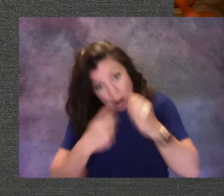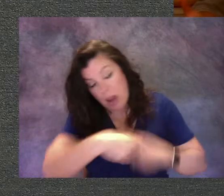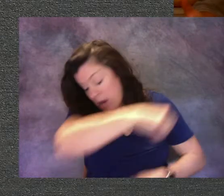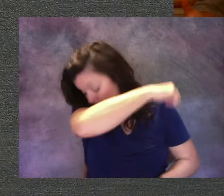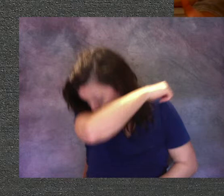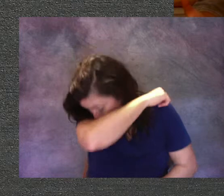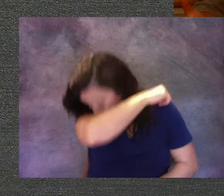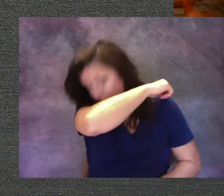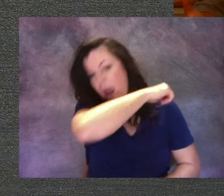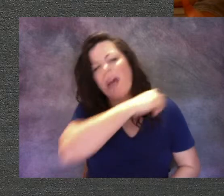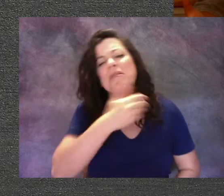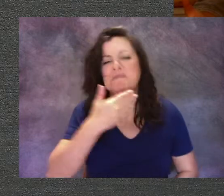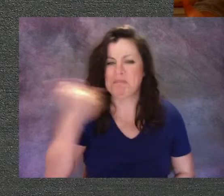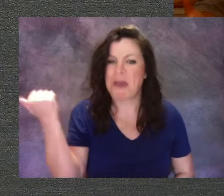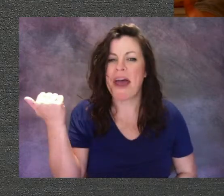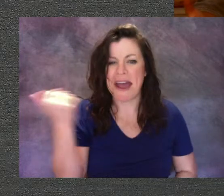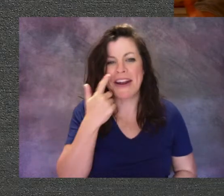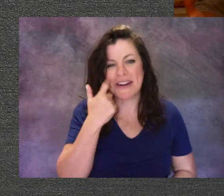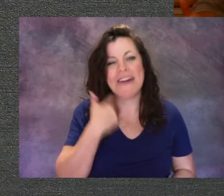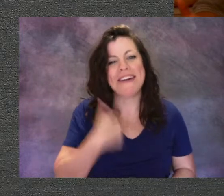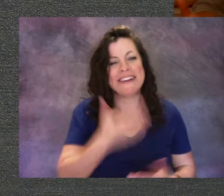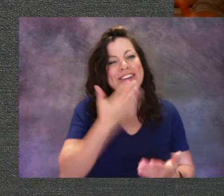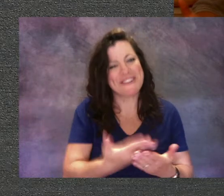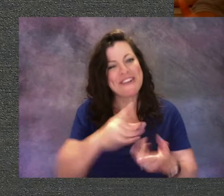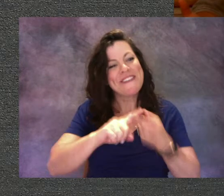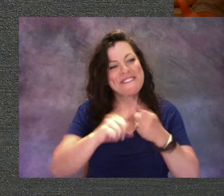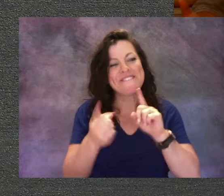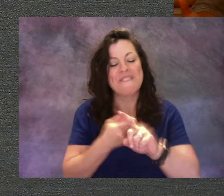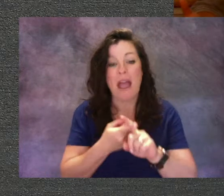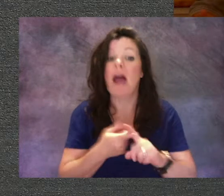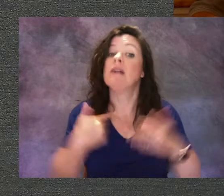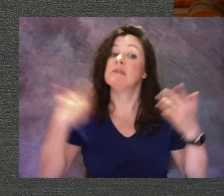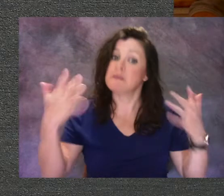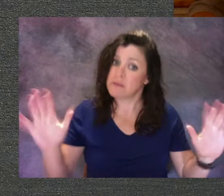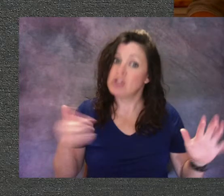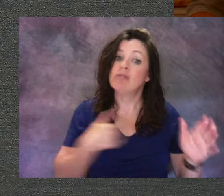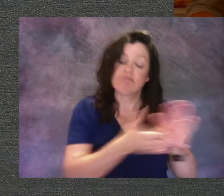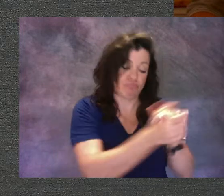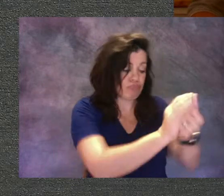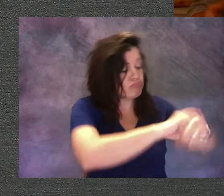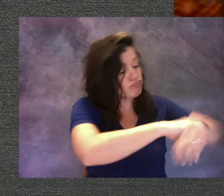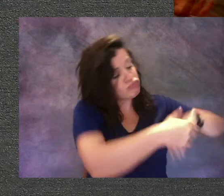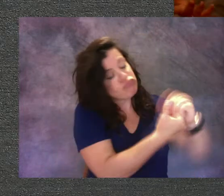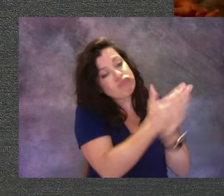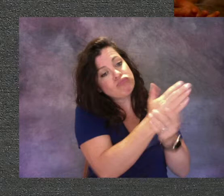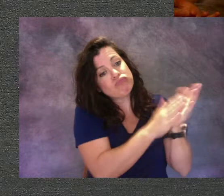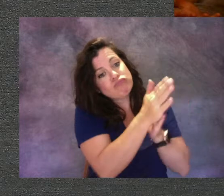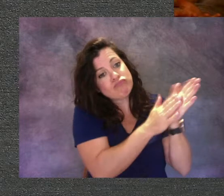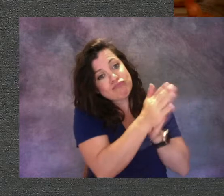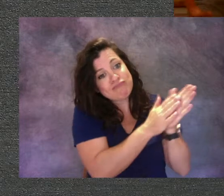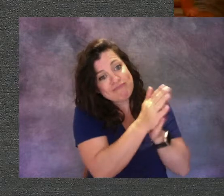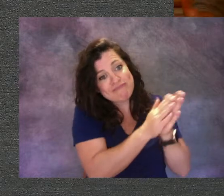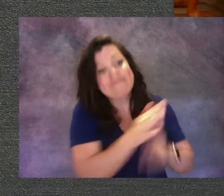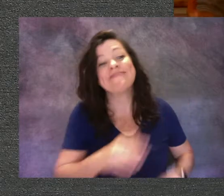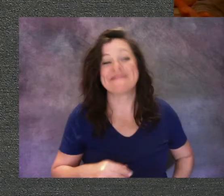Those are easy things to do, right? Keep washing your hands. And keep covering your mouth. Great manners, good friend,